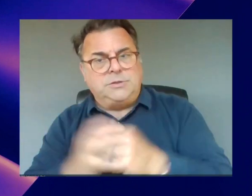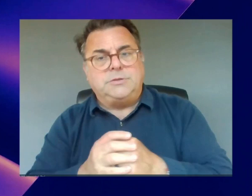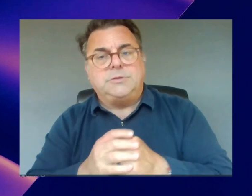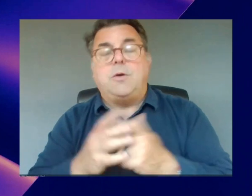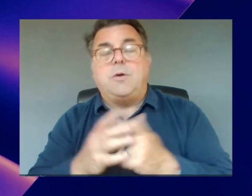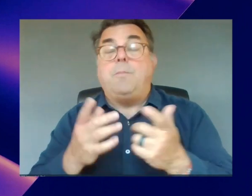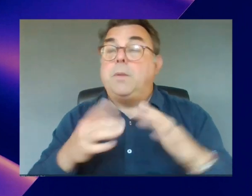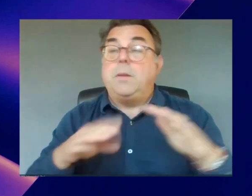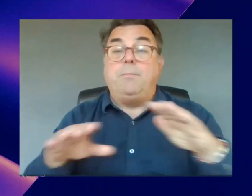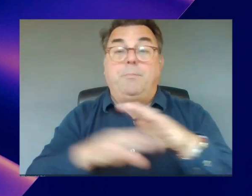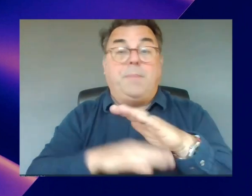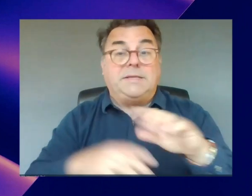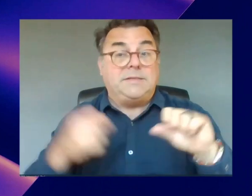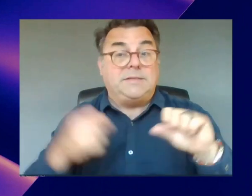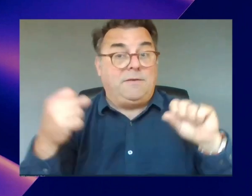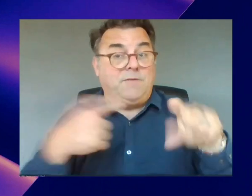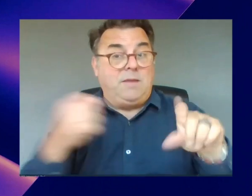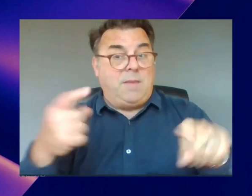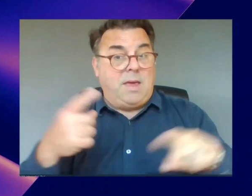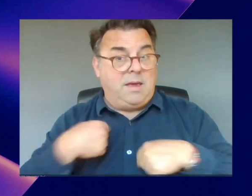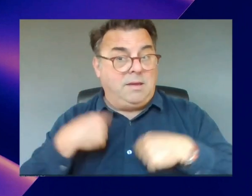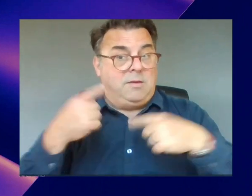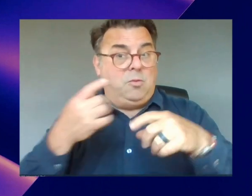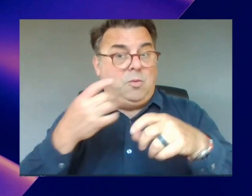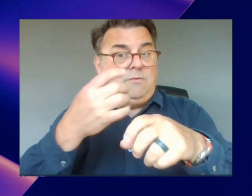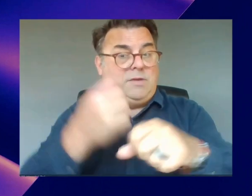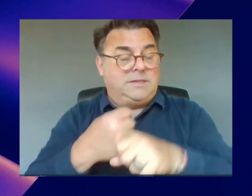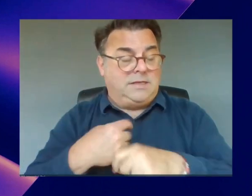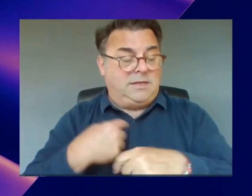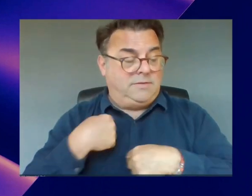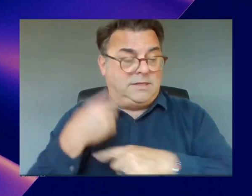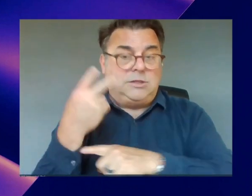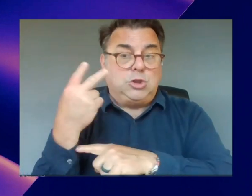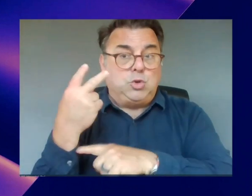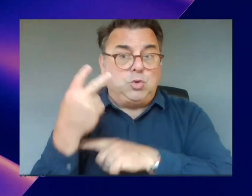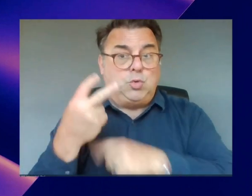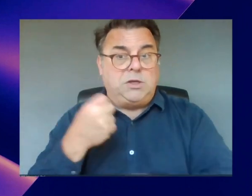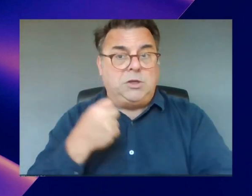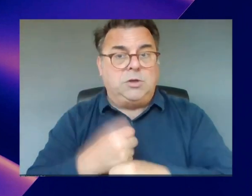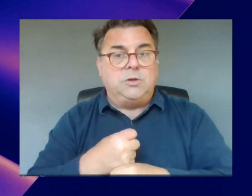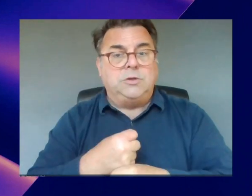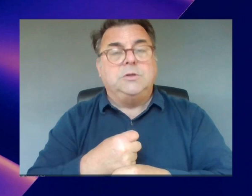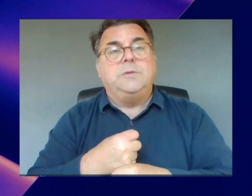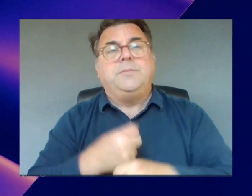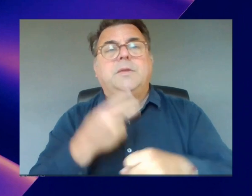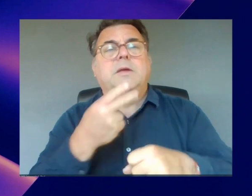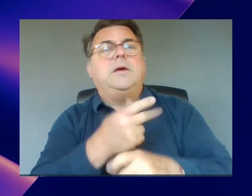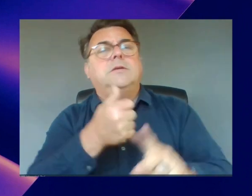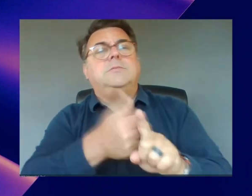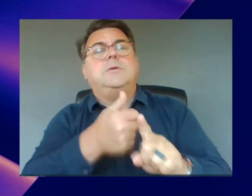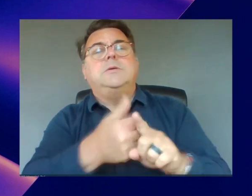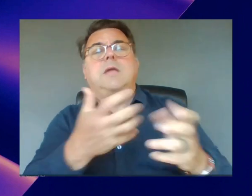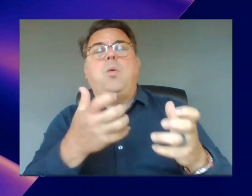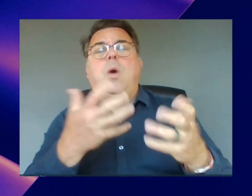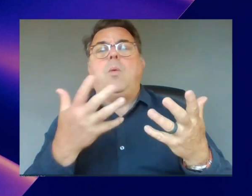we've received over the past two years is that customers want more precise recommendations